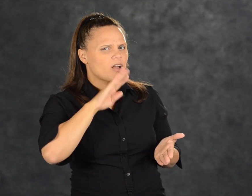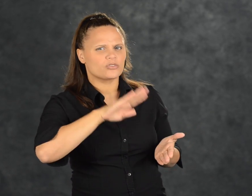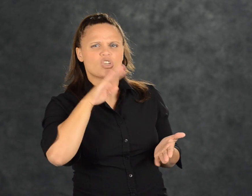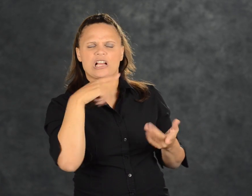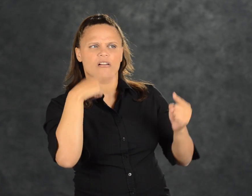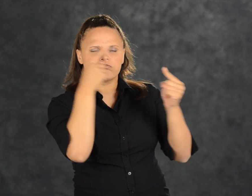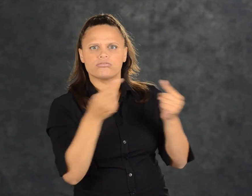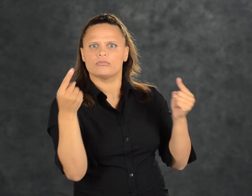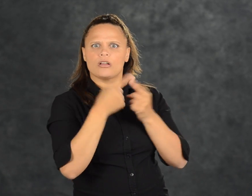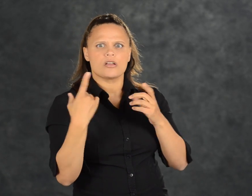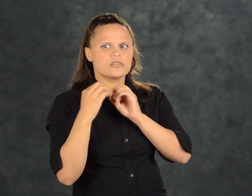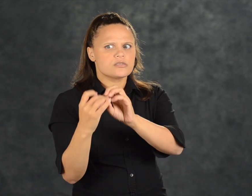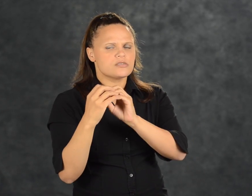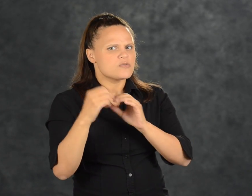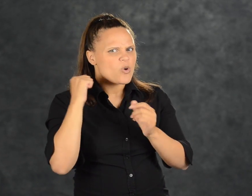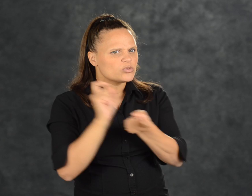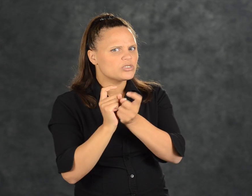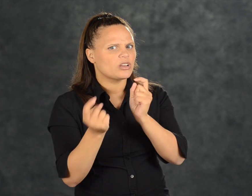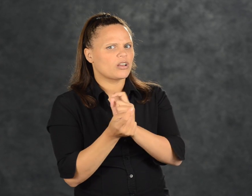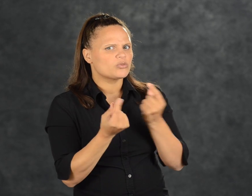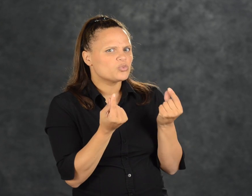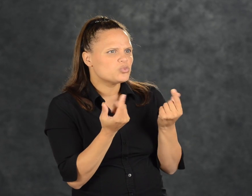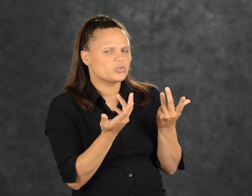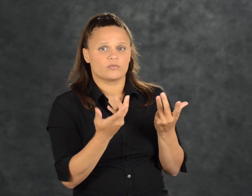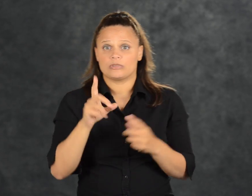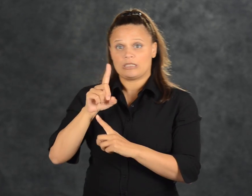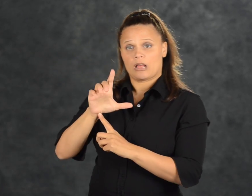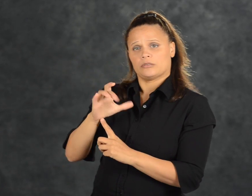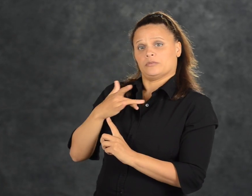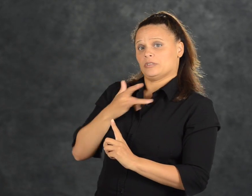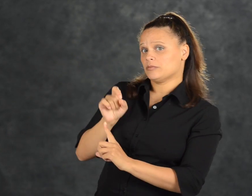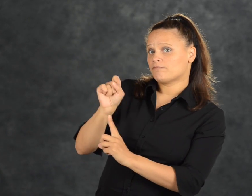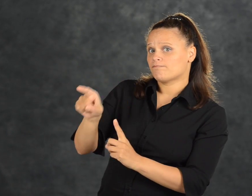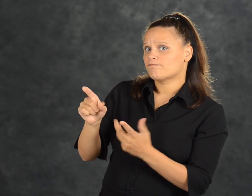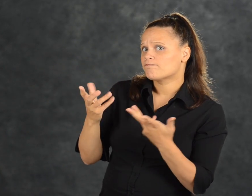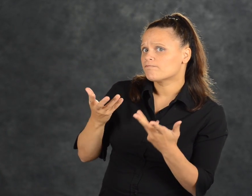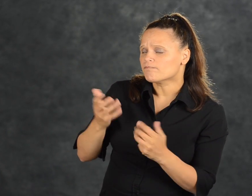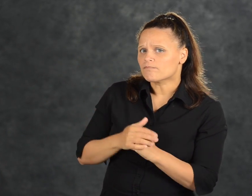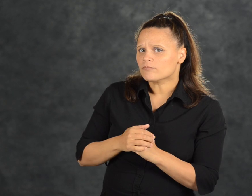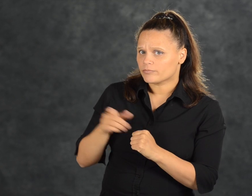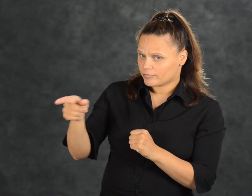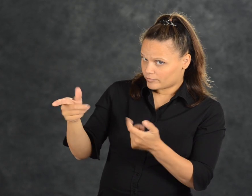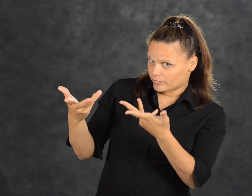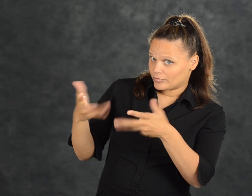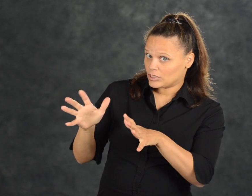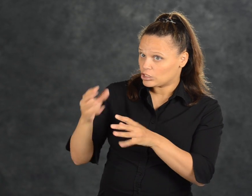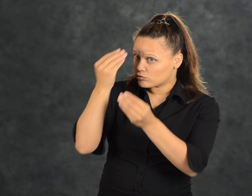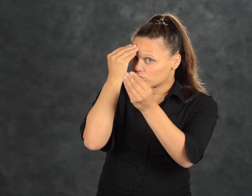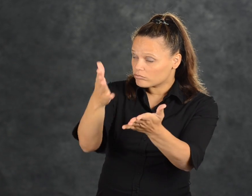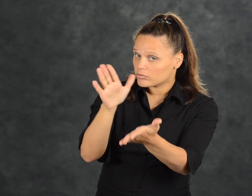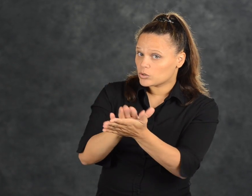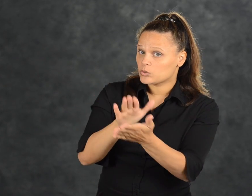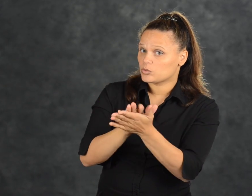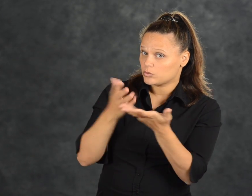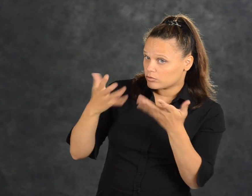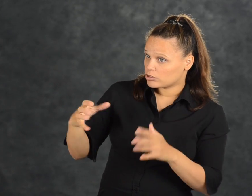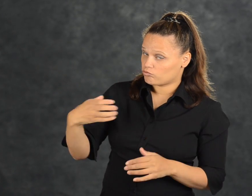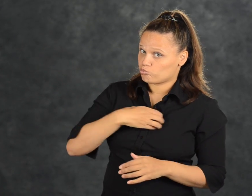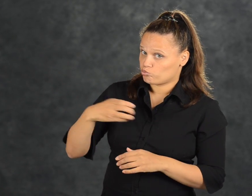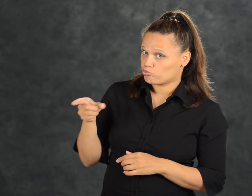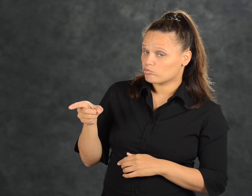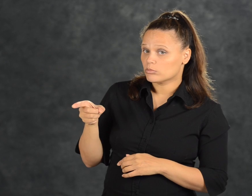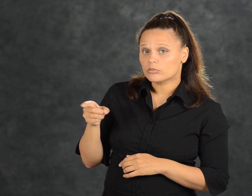the first question is always to ask them whether they ever complained.